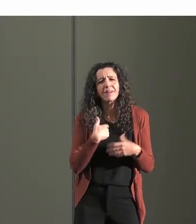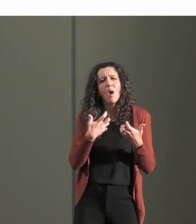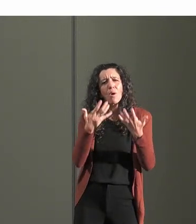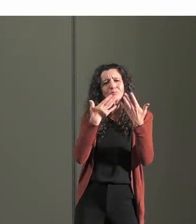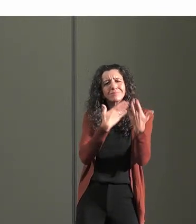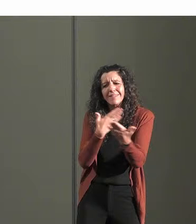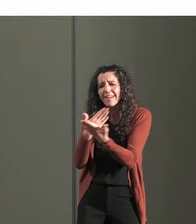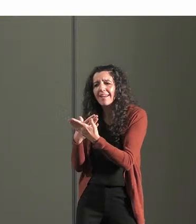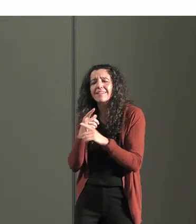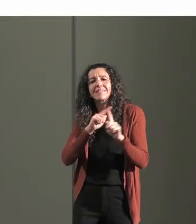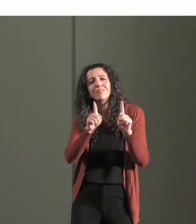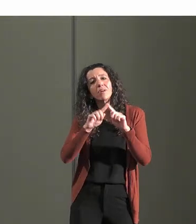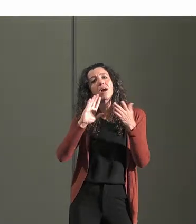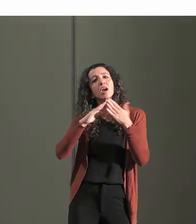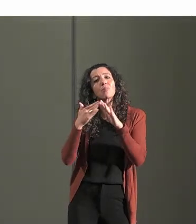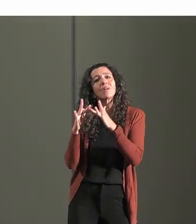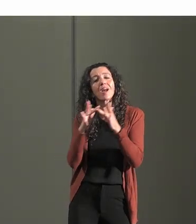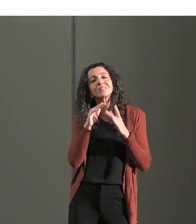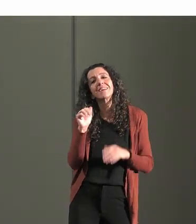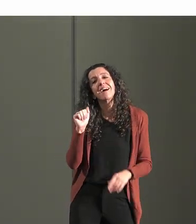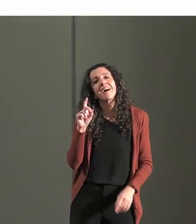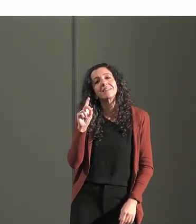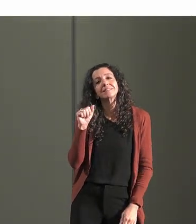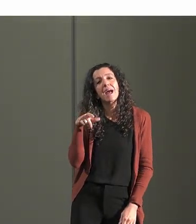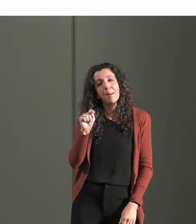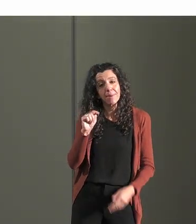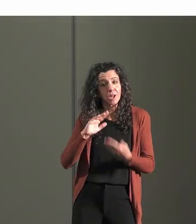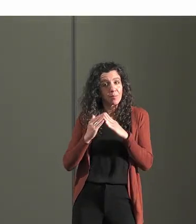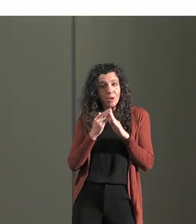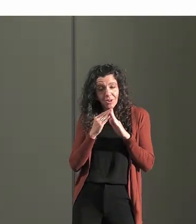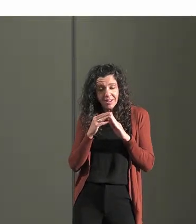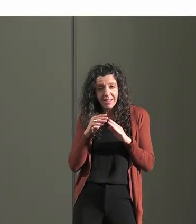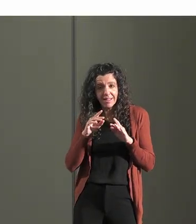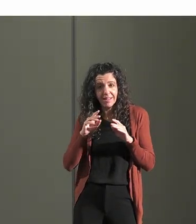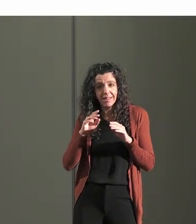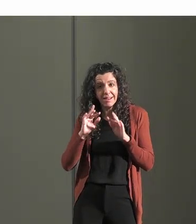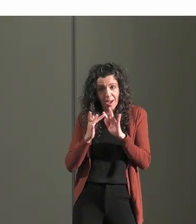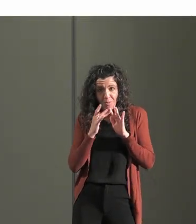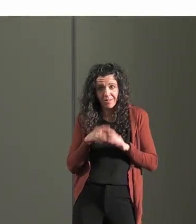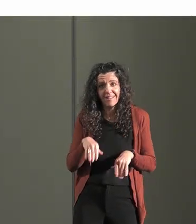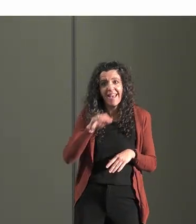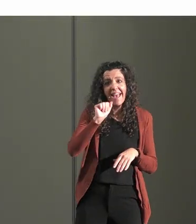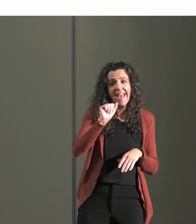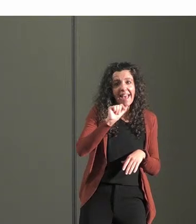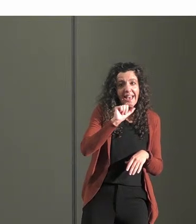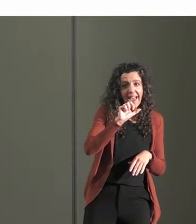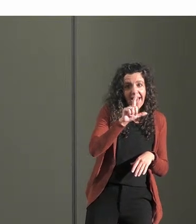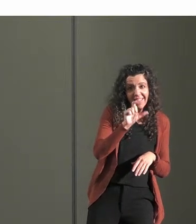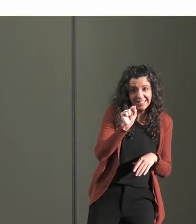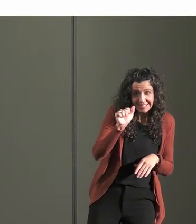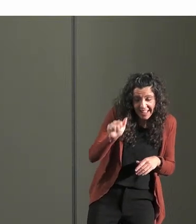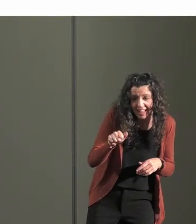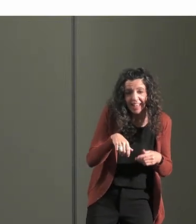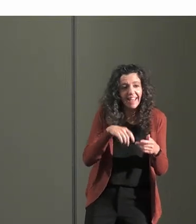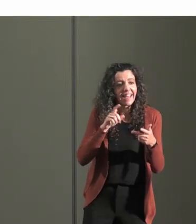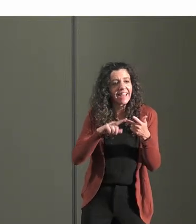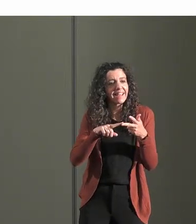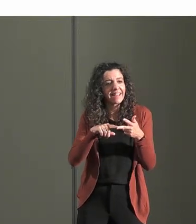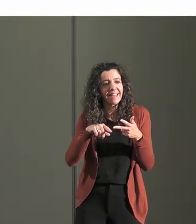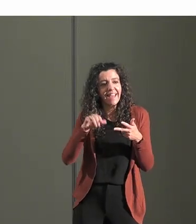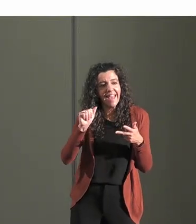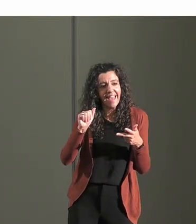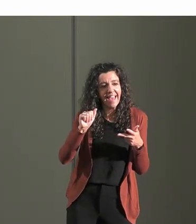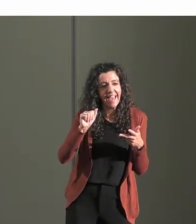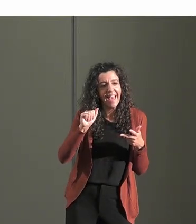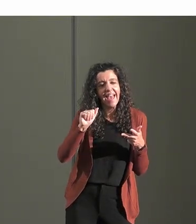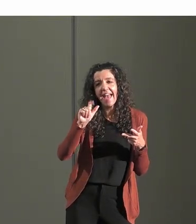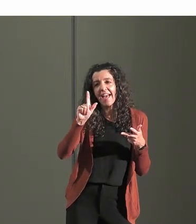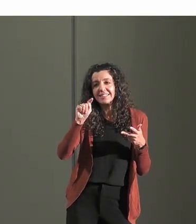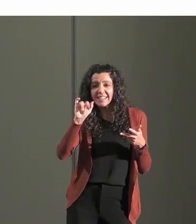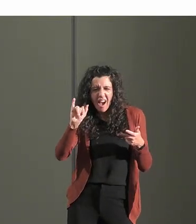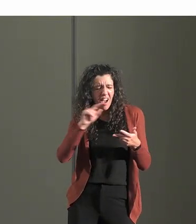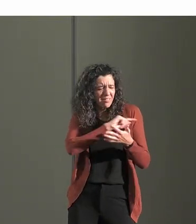them inclusive. I want to give huge shout out to adopt ALS A.